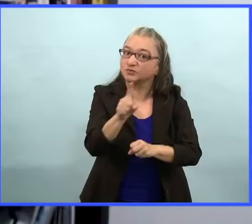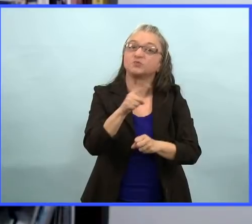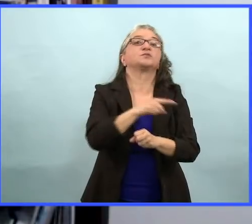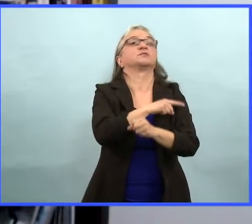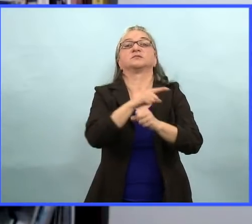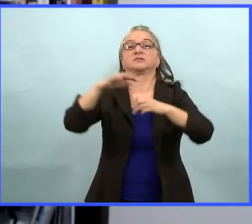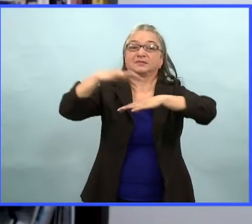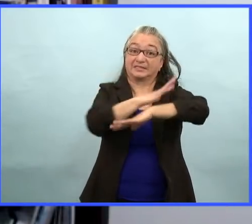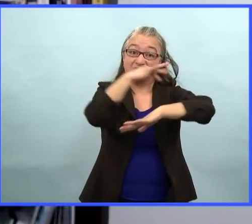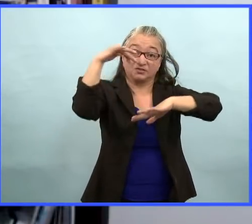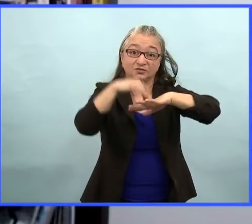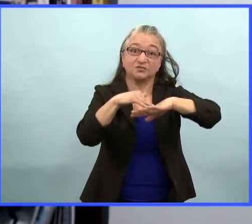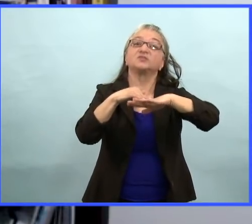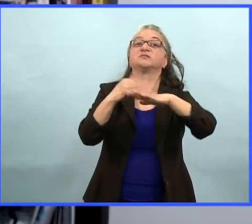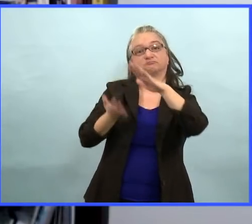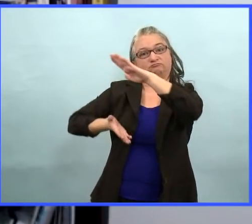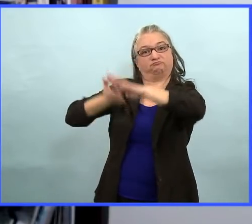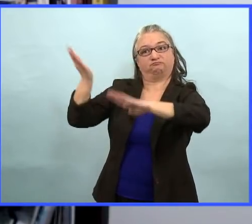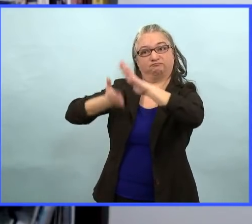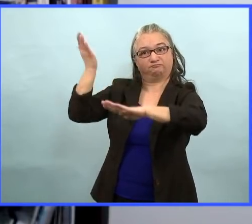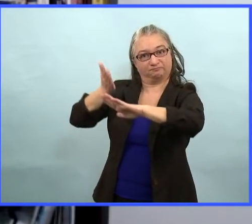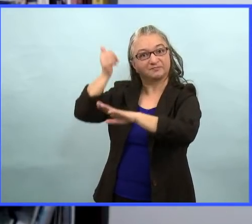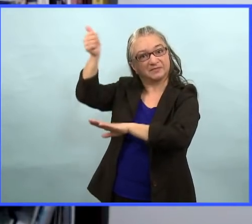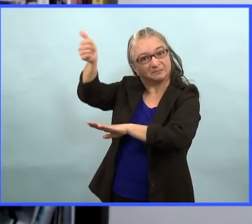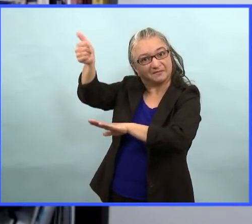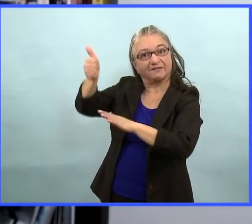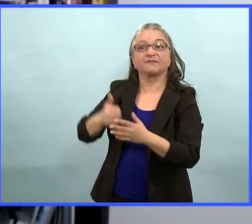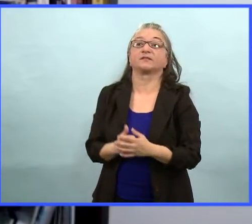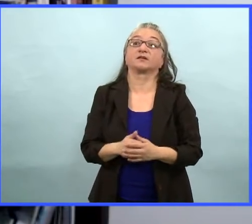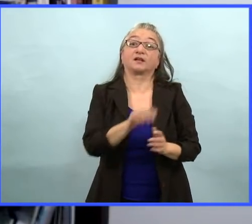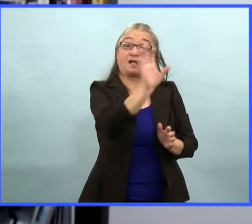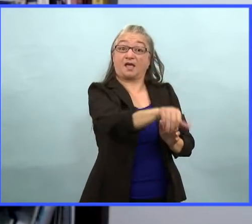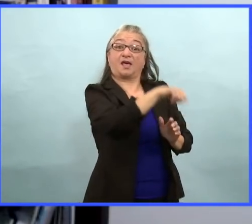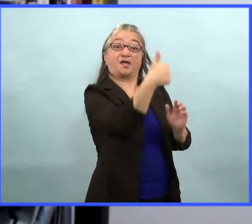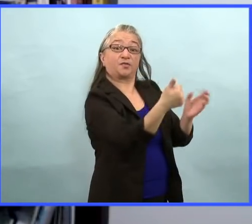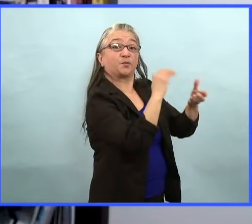disability organizations to enable accessible vaccine clinics for people with disabilities